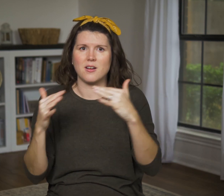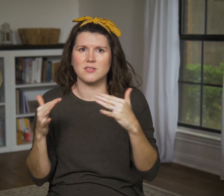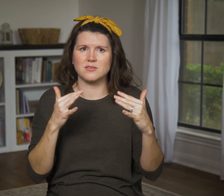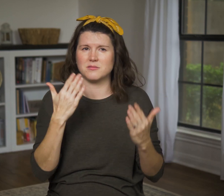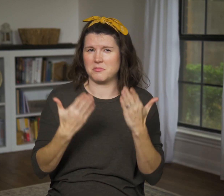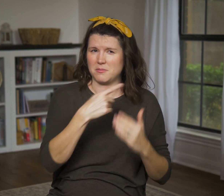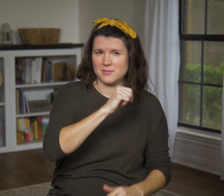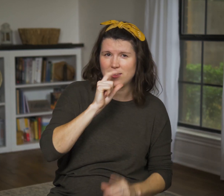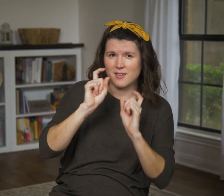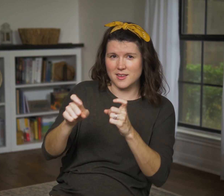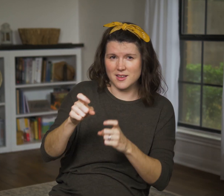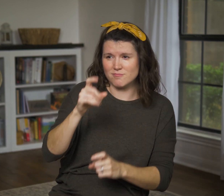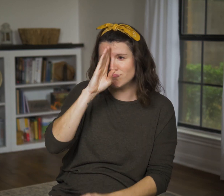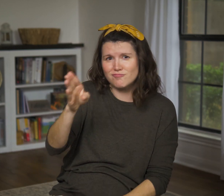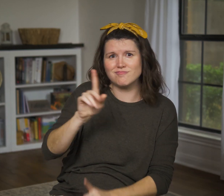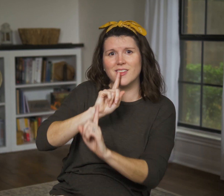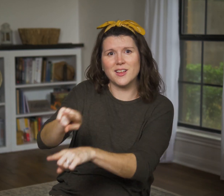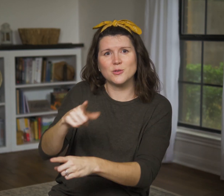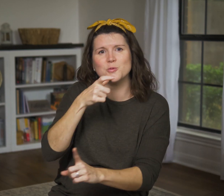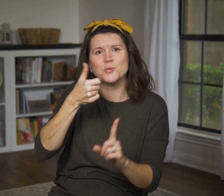since He doesn’t give Joshua a straight answer,